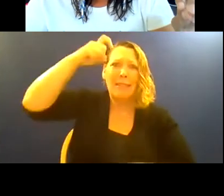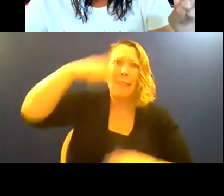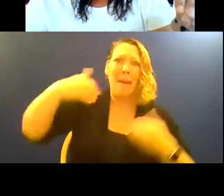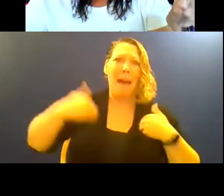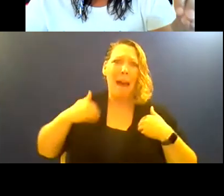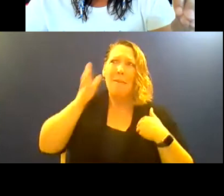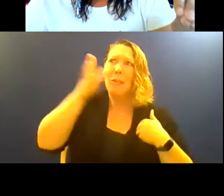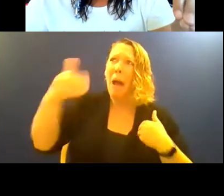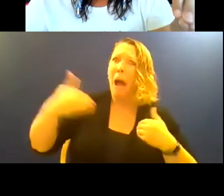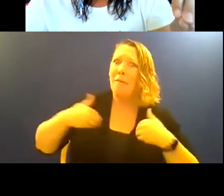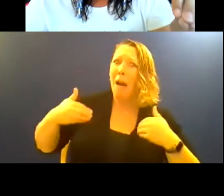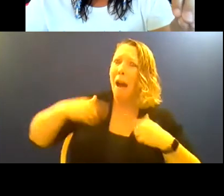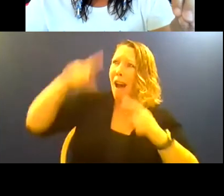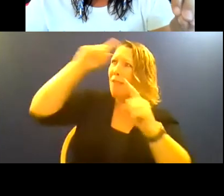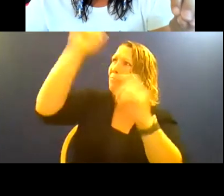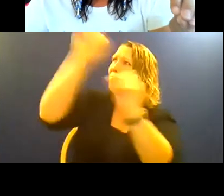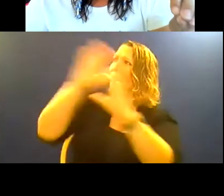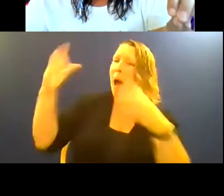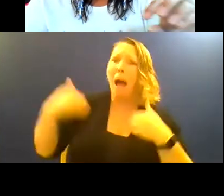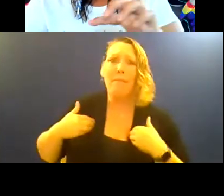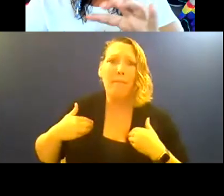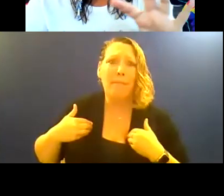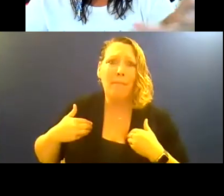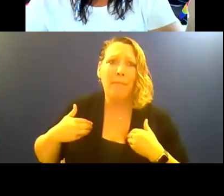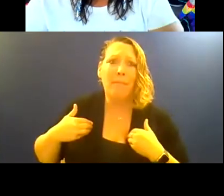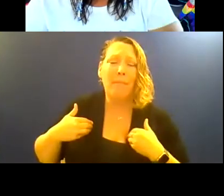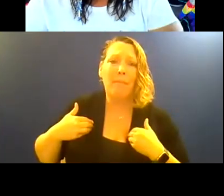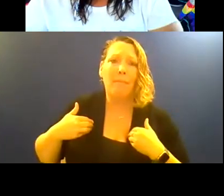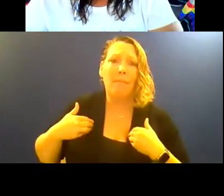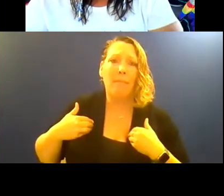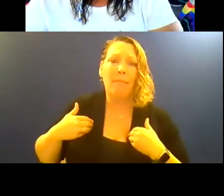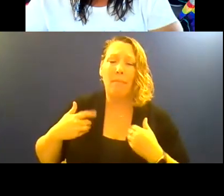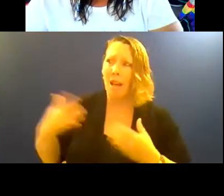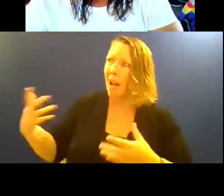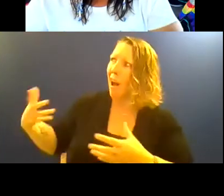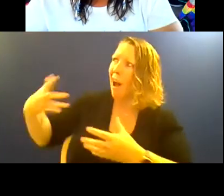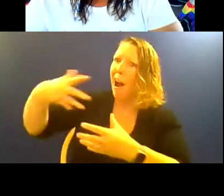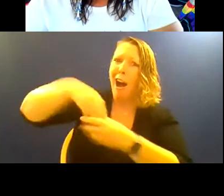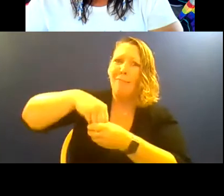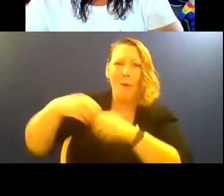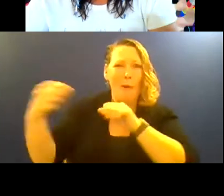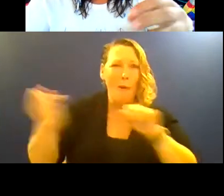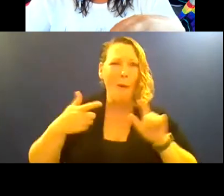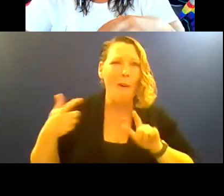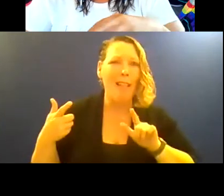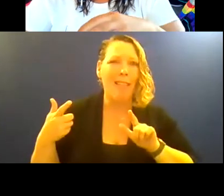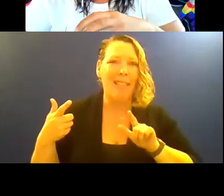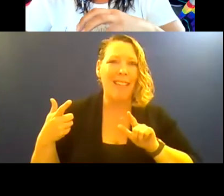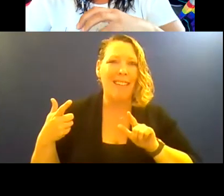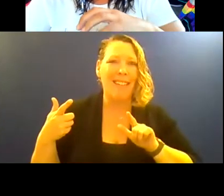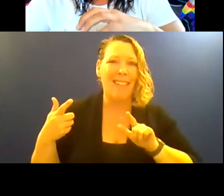We have futures and a vision for that, that is inclusive of everybody.